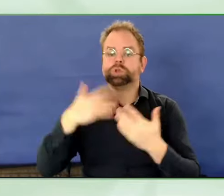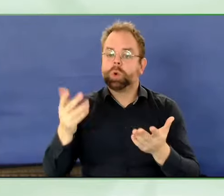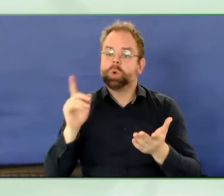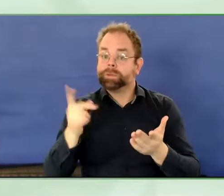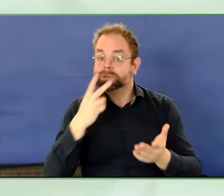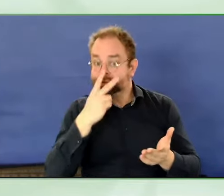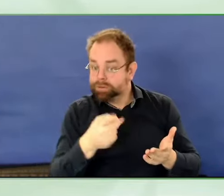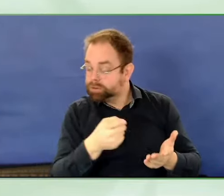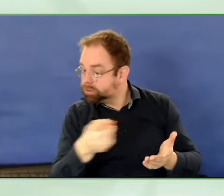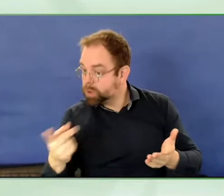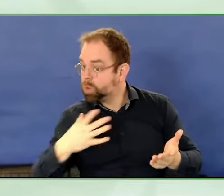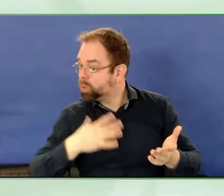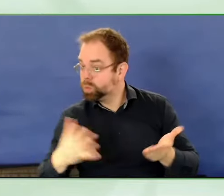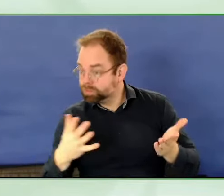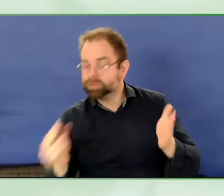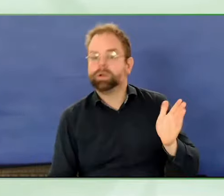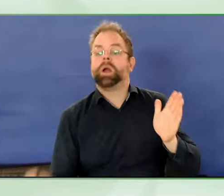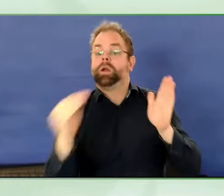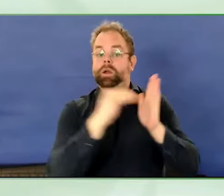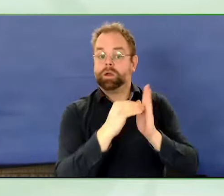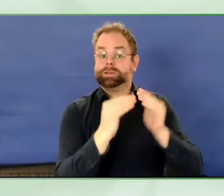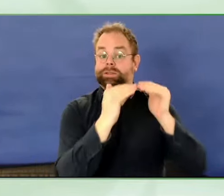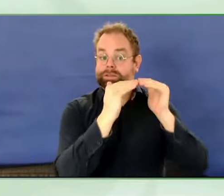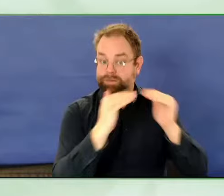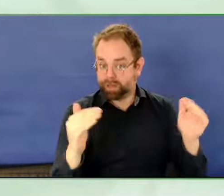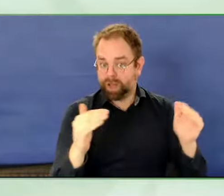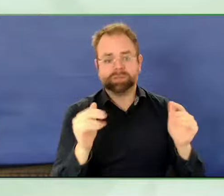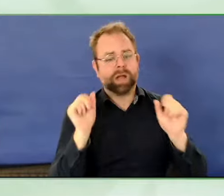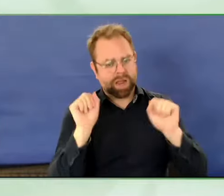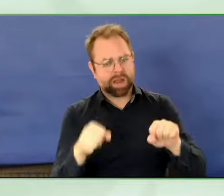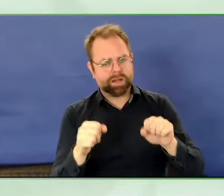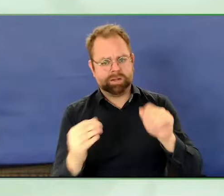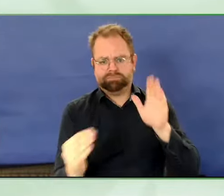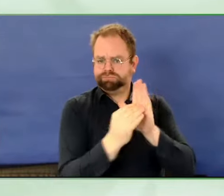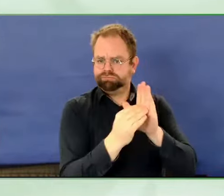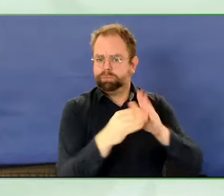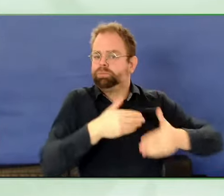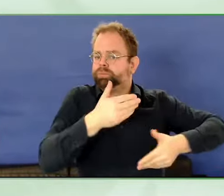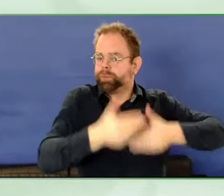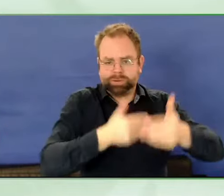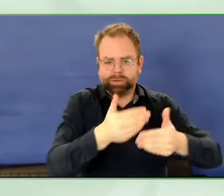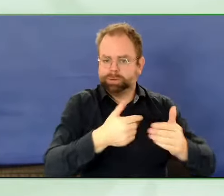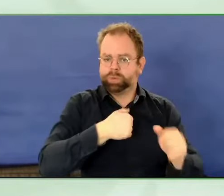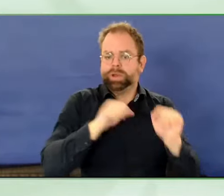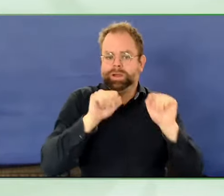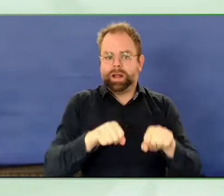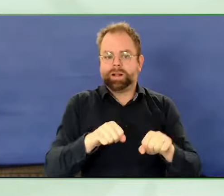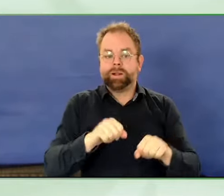policymakers, and once we have done that I think the tools we are creating here are just an afterthought.